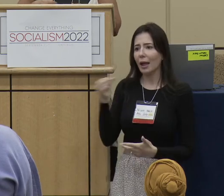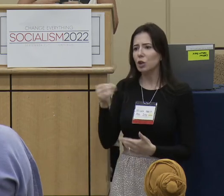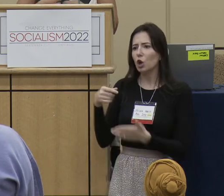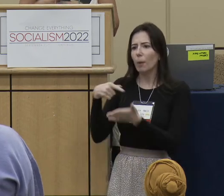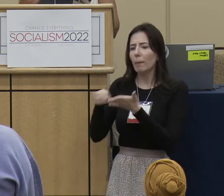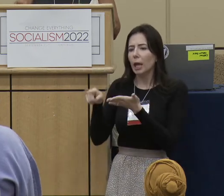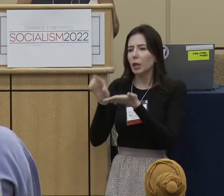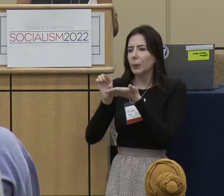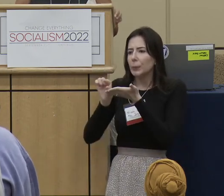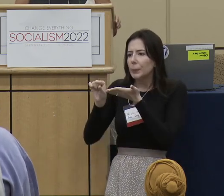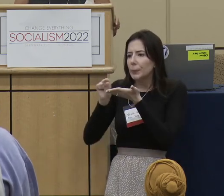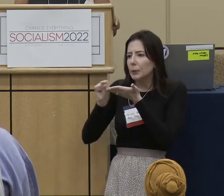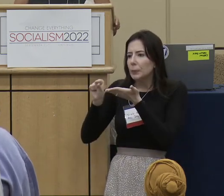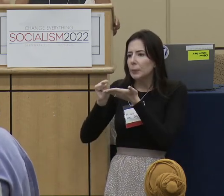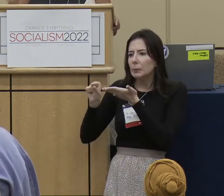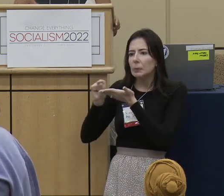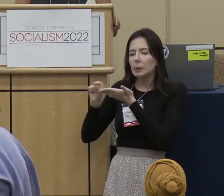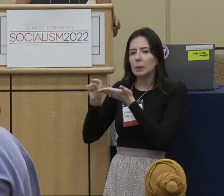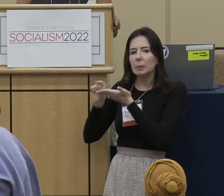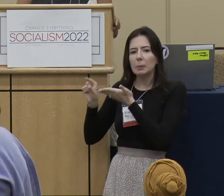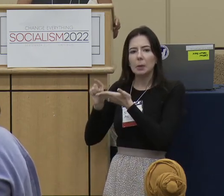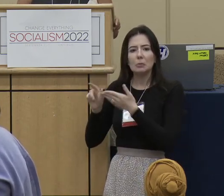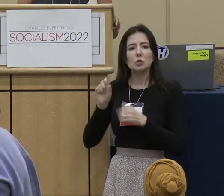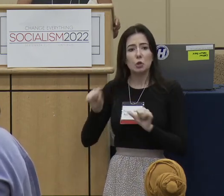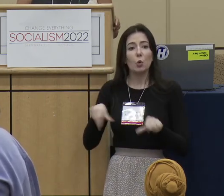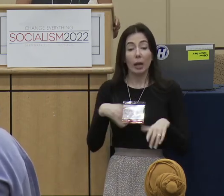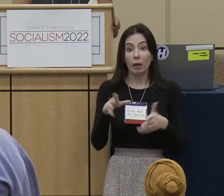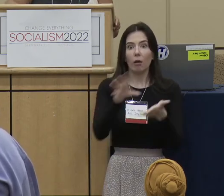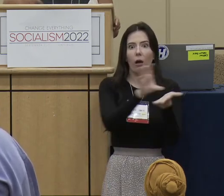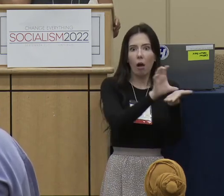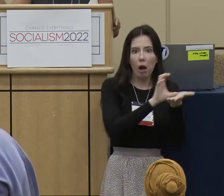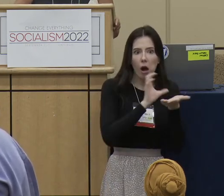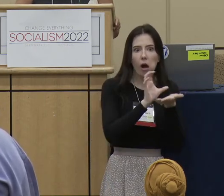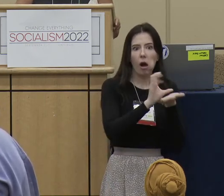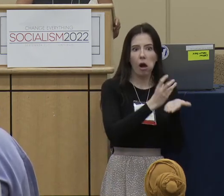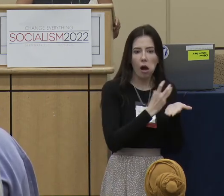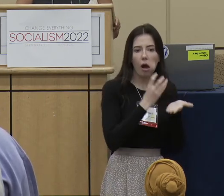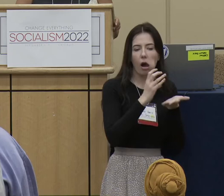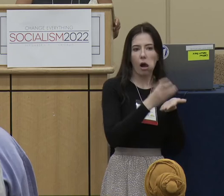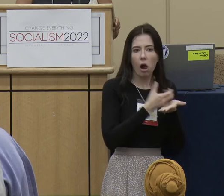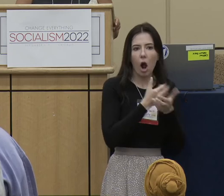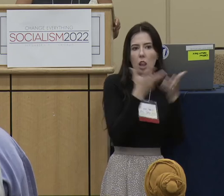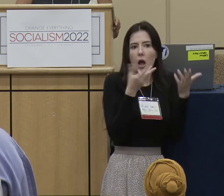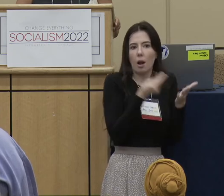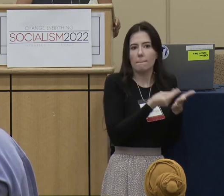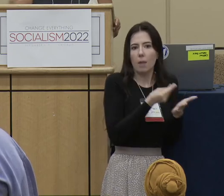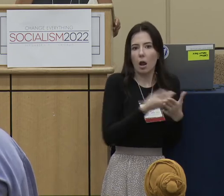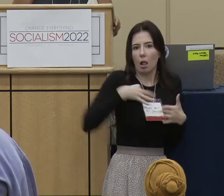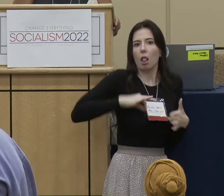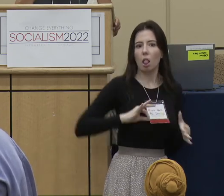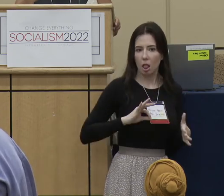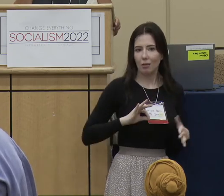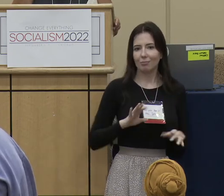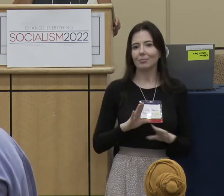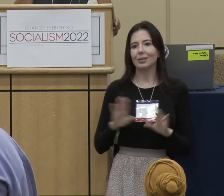product, in order to accrue surplus value and live well .